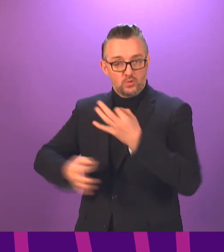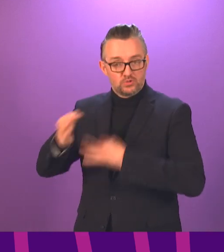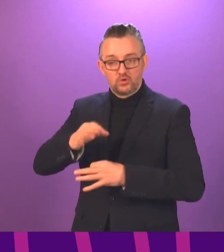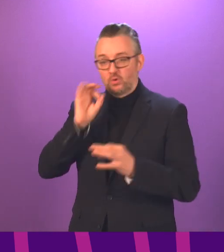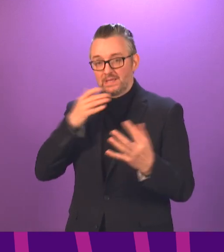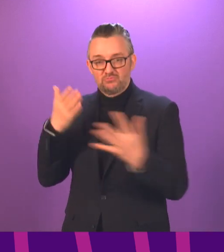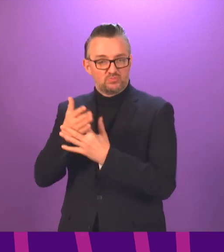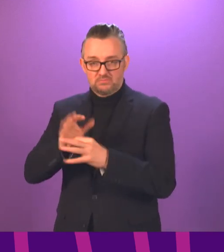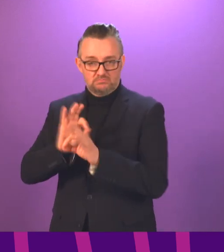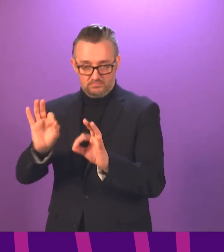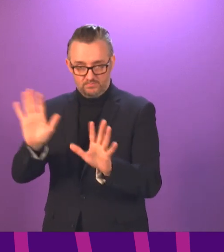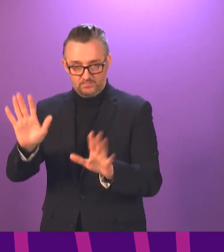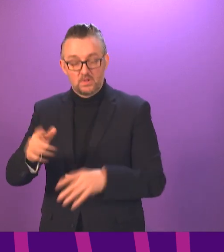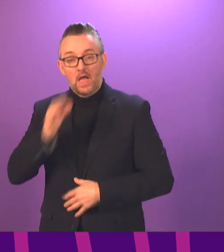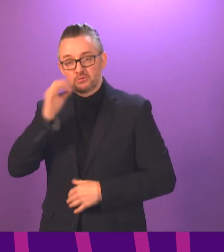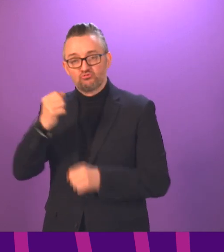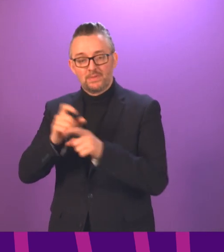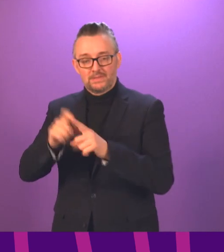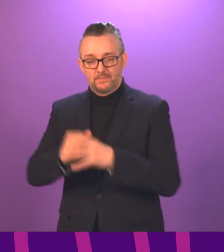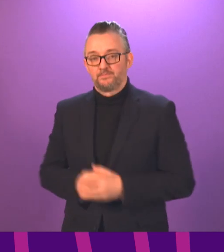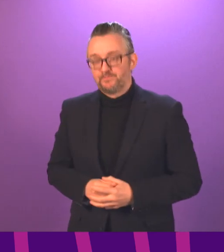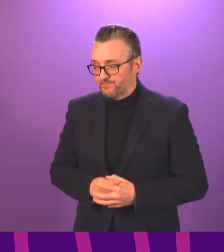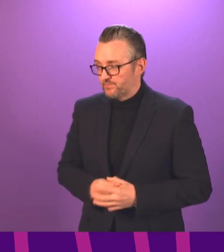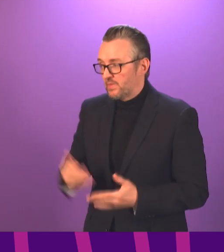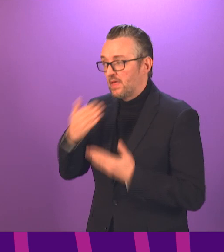The Minister for Parliamentary Business and Veterans (Graeme Dey):